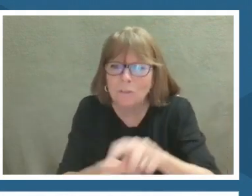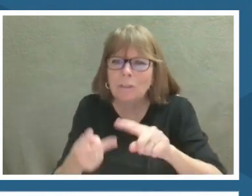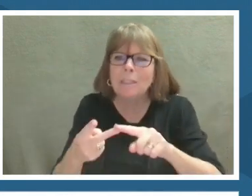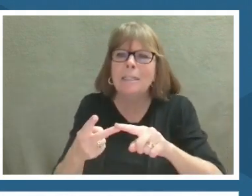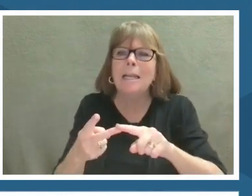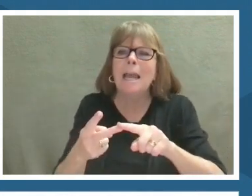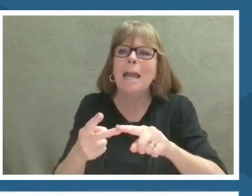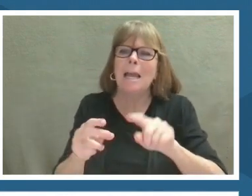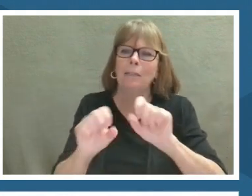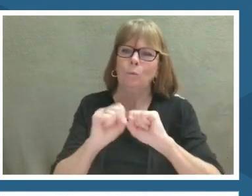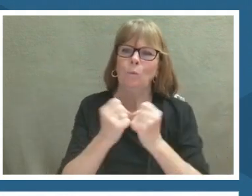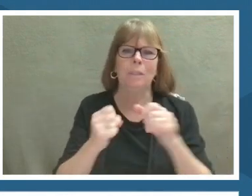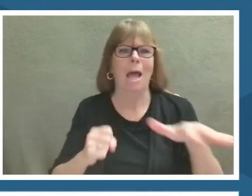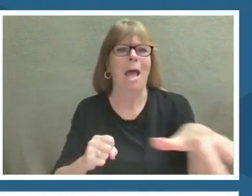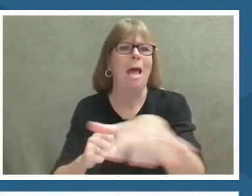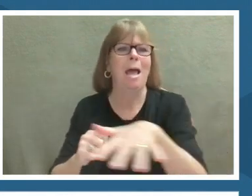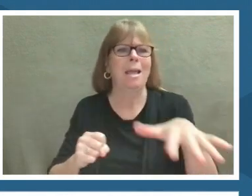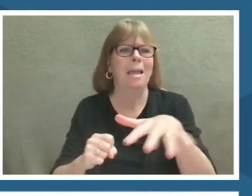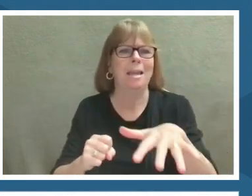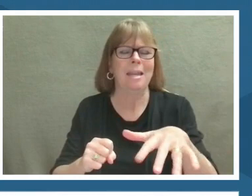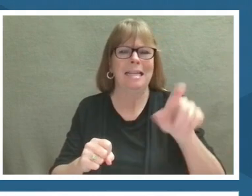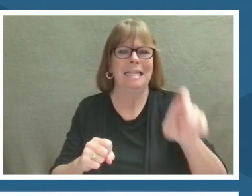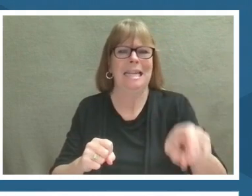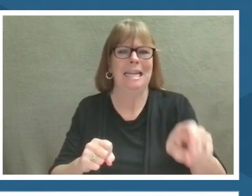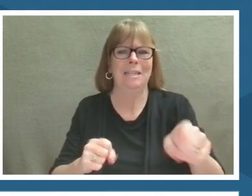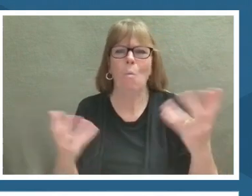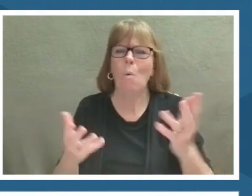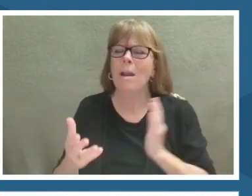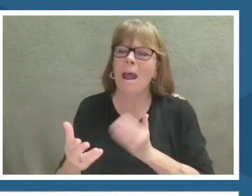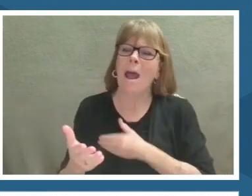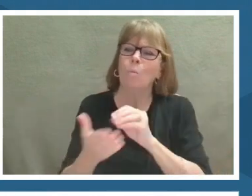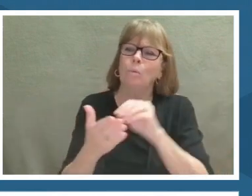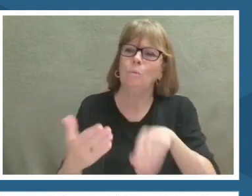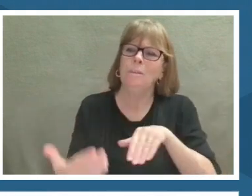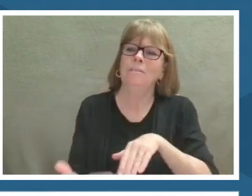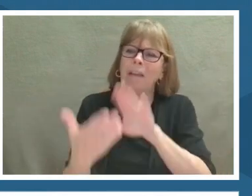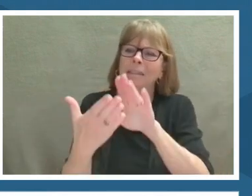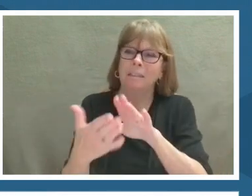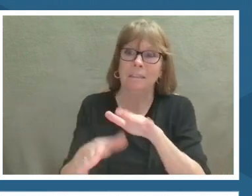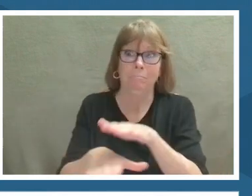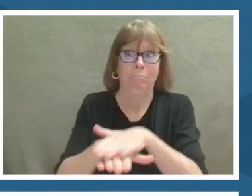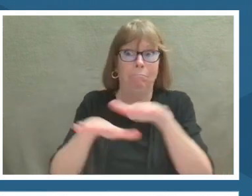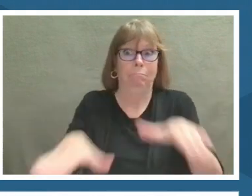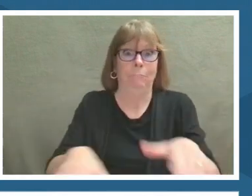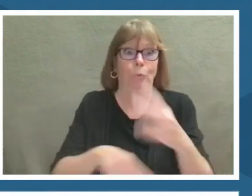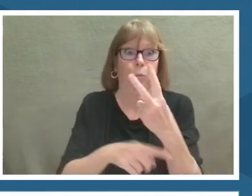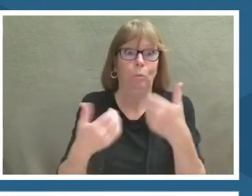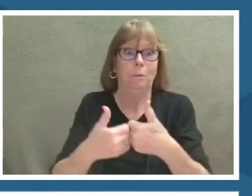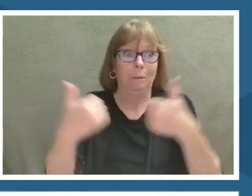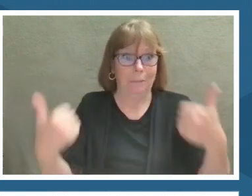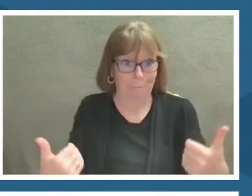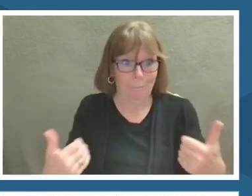do our students face those are two different things but we're going to begin to see that overlap and